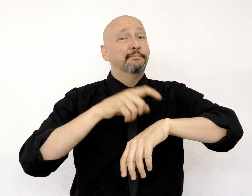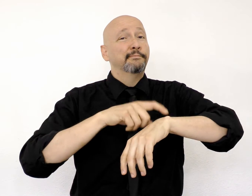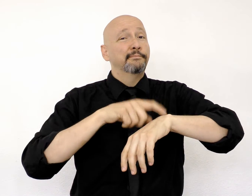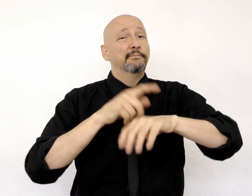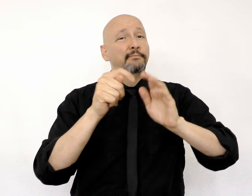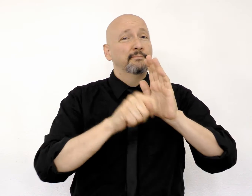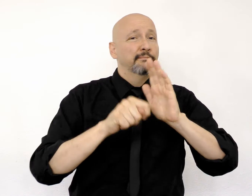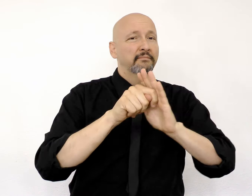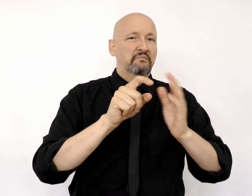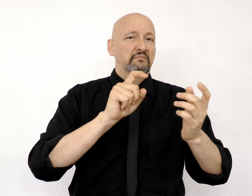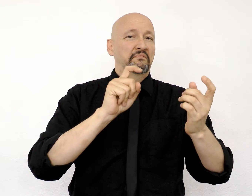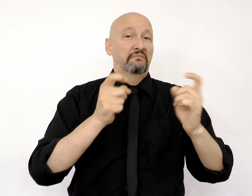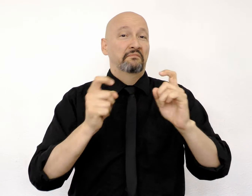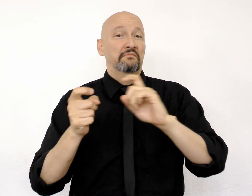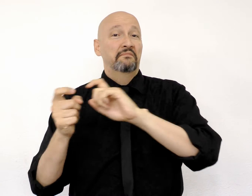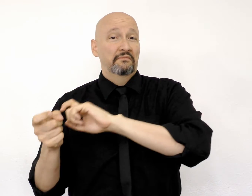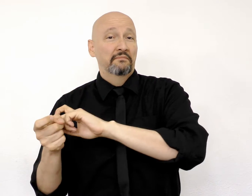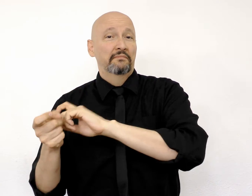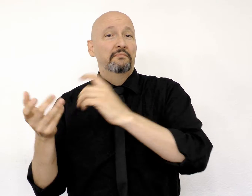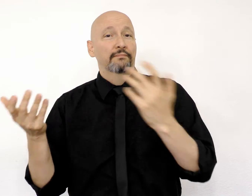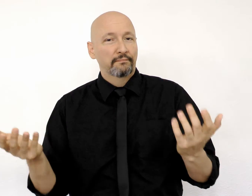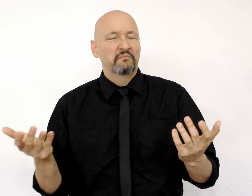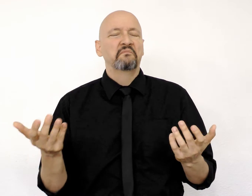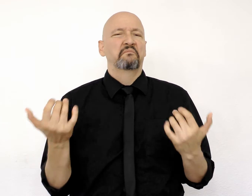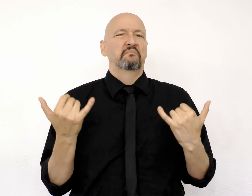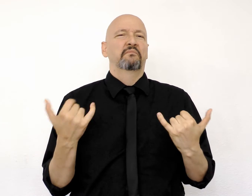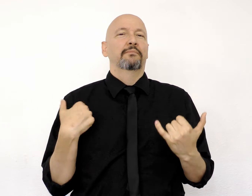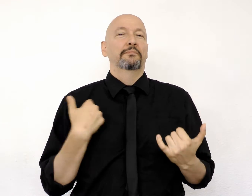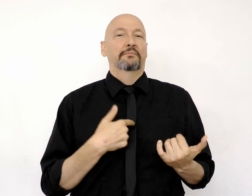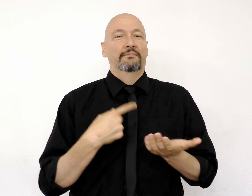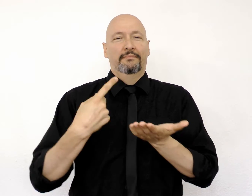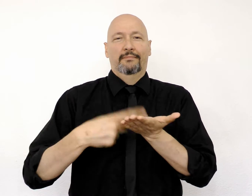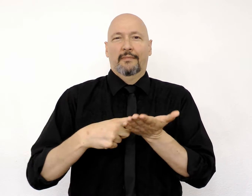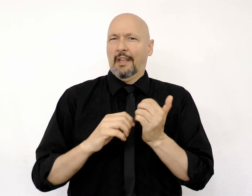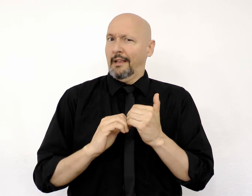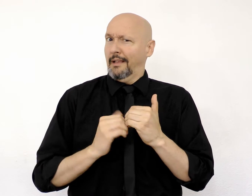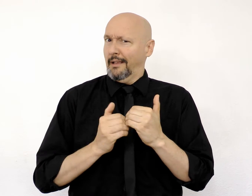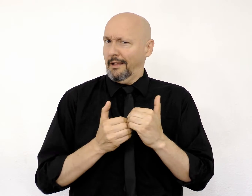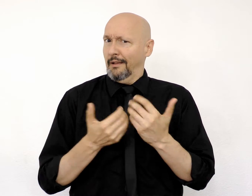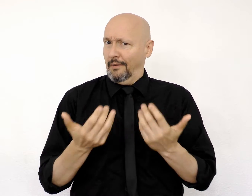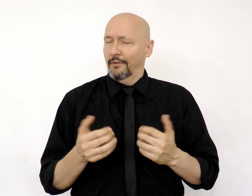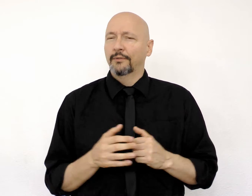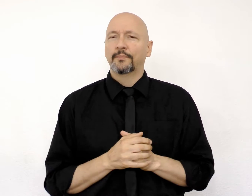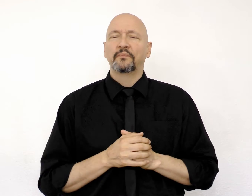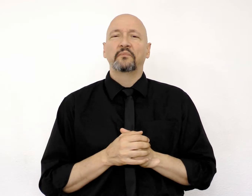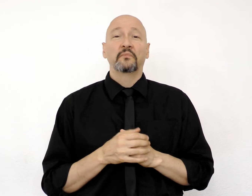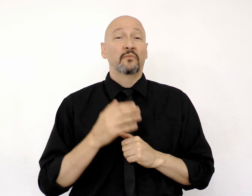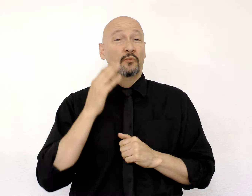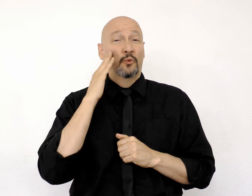Well, time and "times" are changing. Now, let's discuss how.